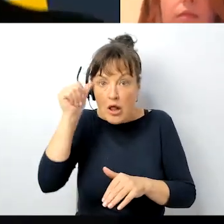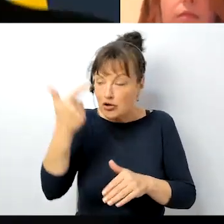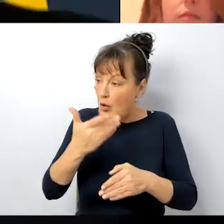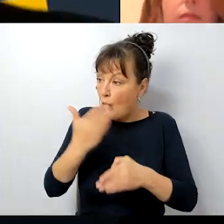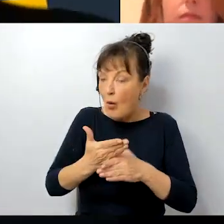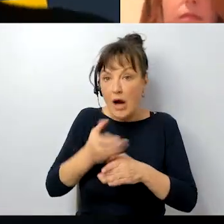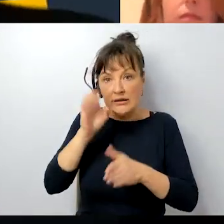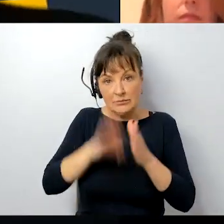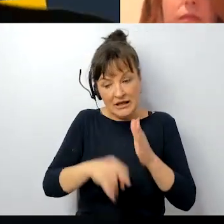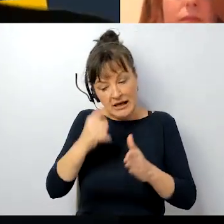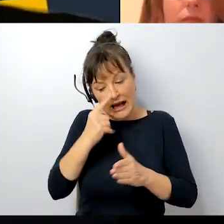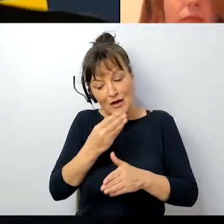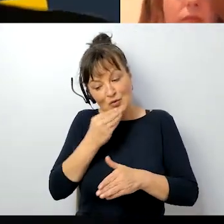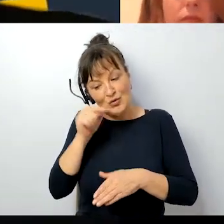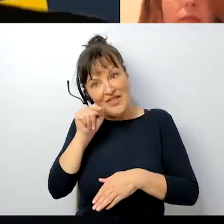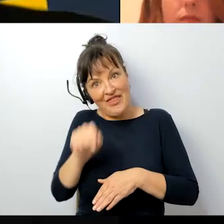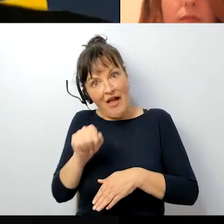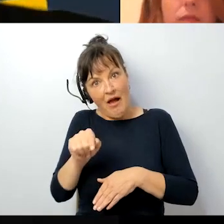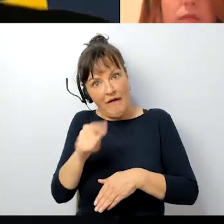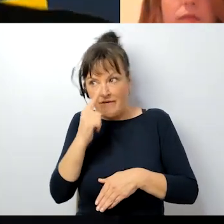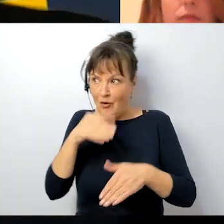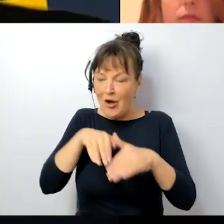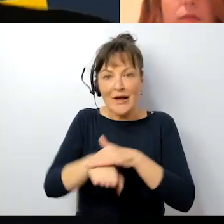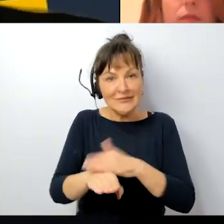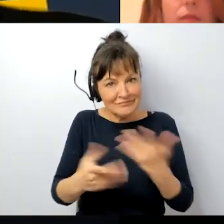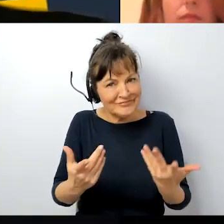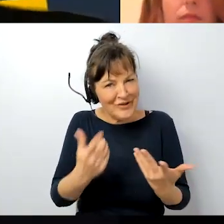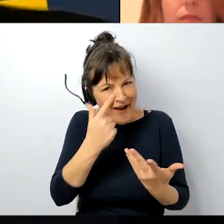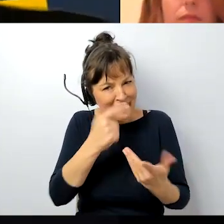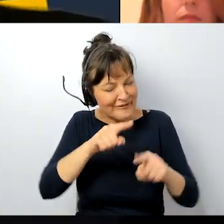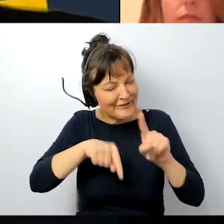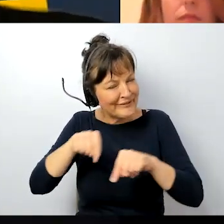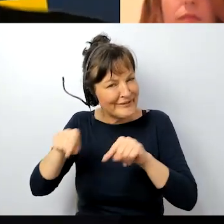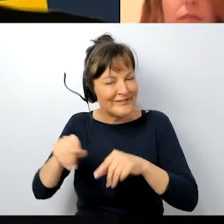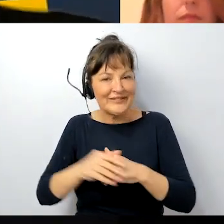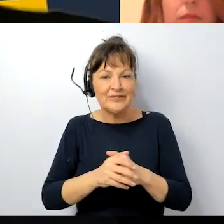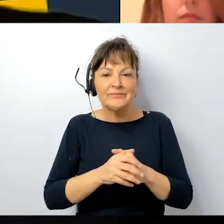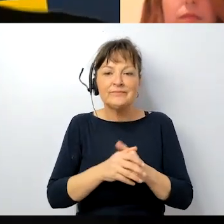often work experience, skills and knowledge previously gained can count towards entry.